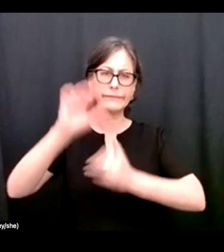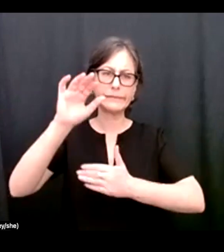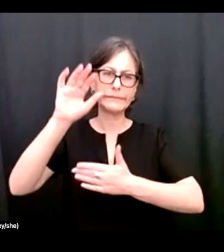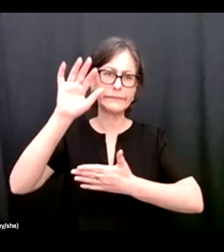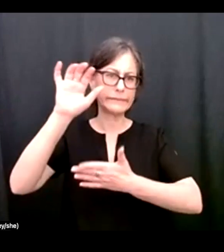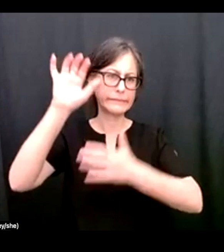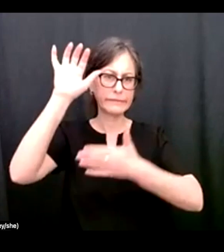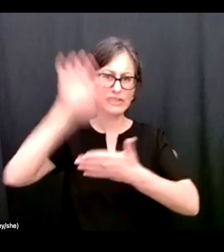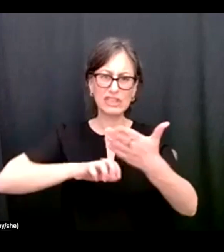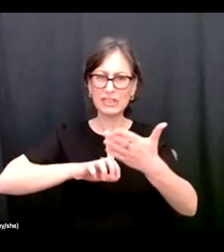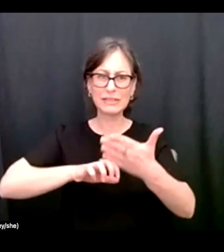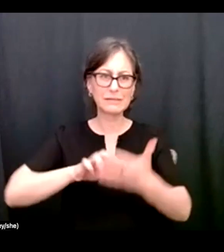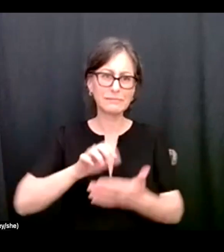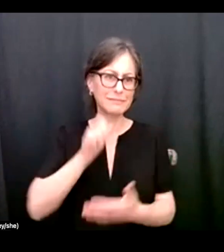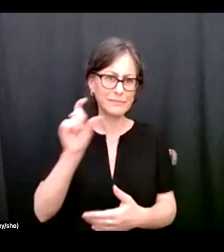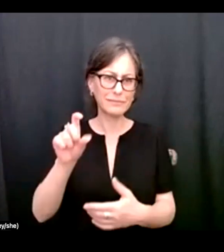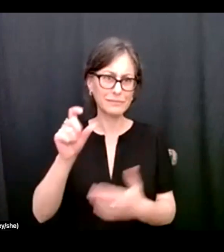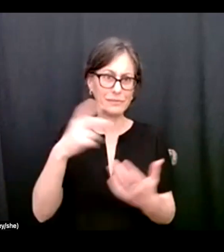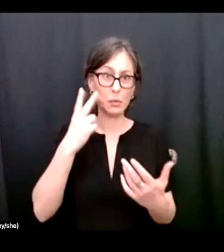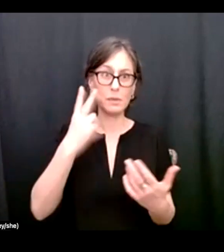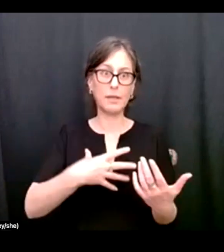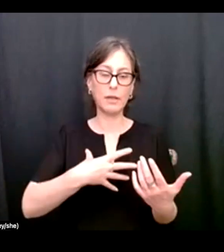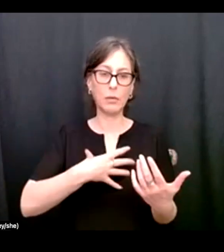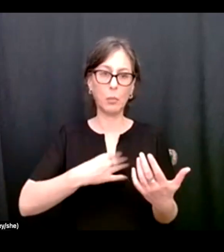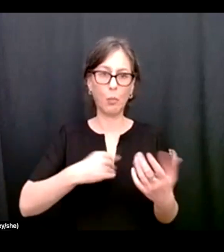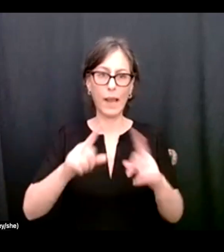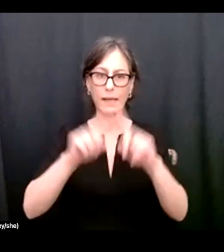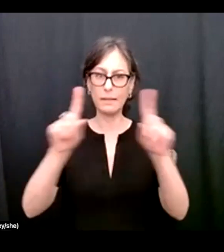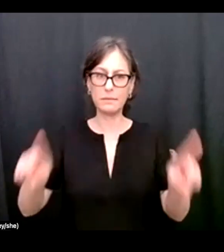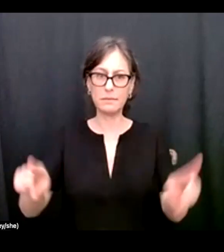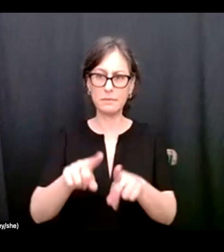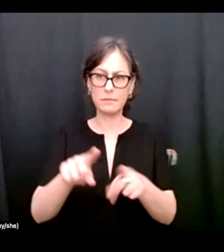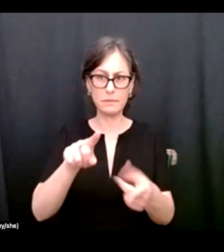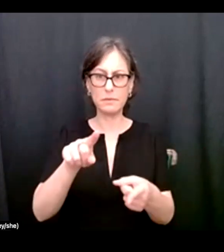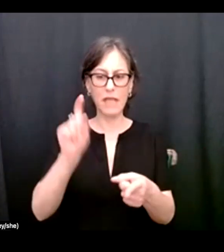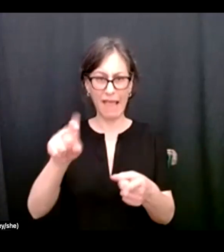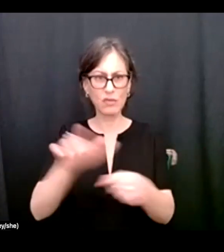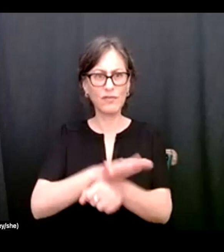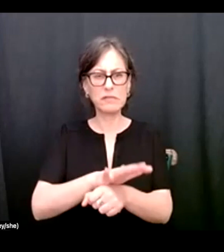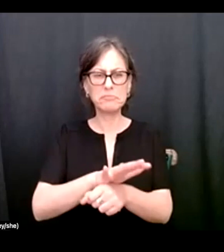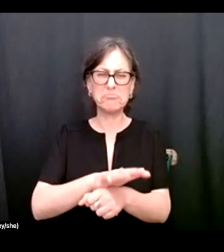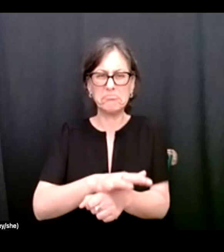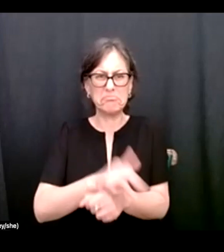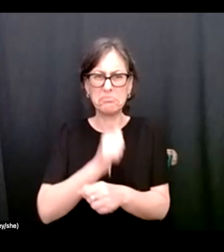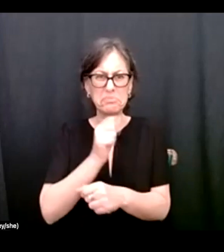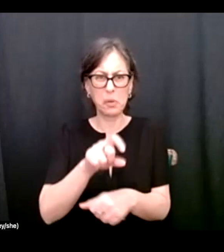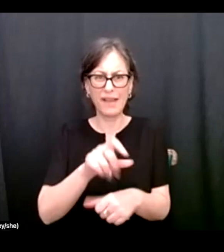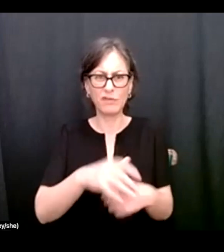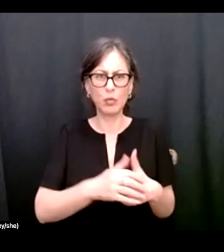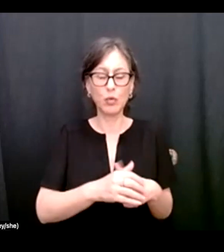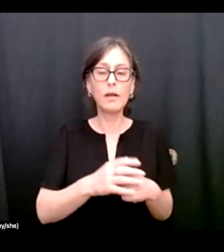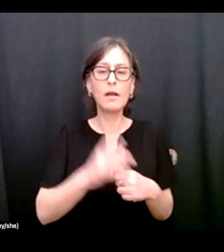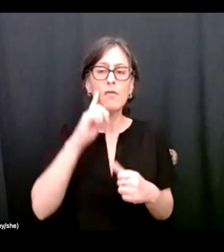the whitespace. And I think in on the reading list, most of those poems are short,